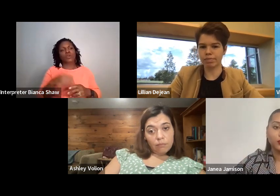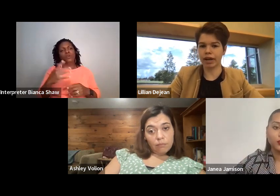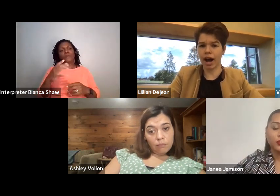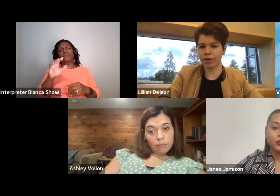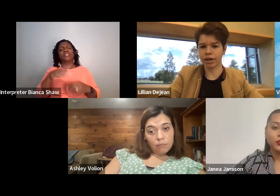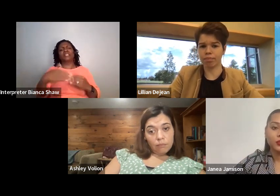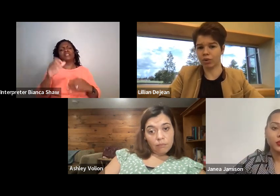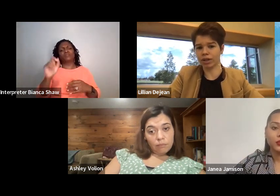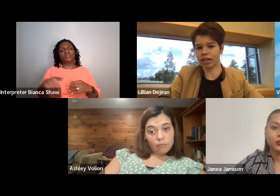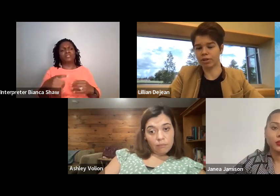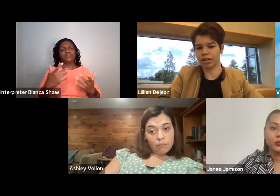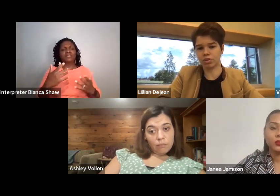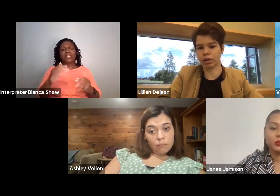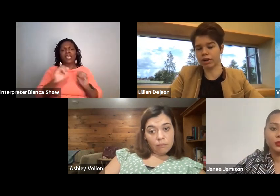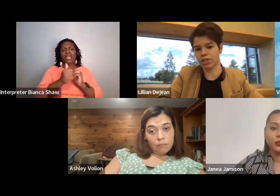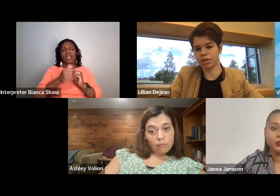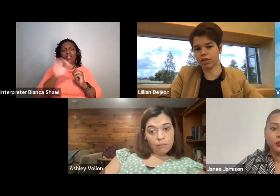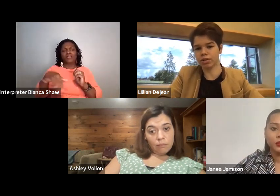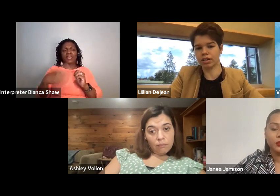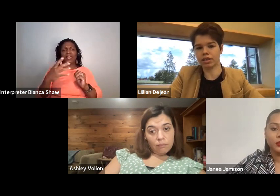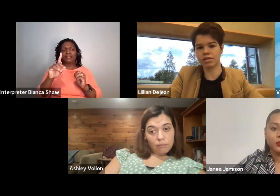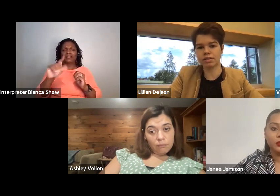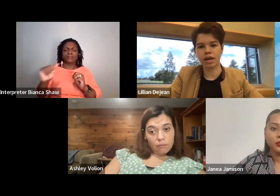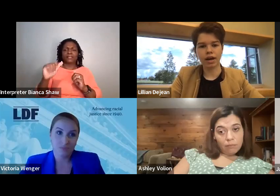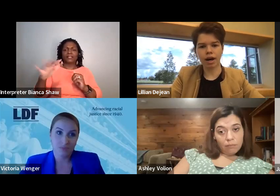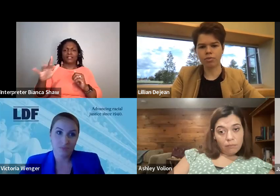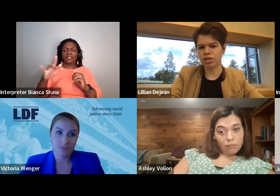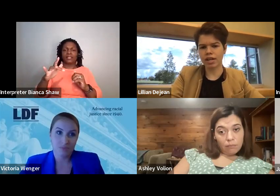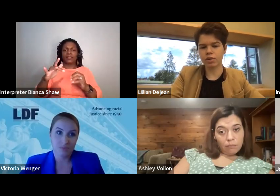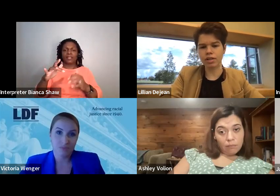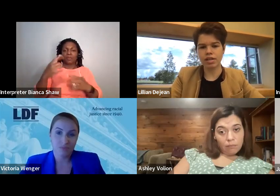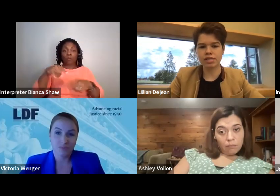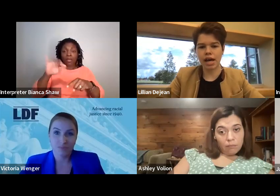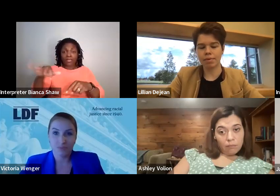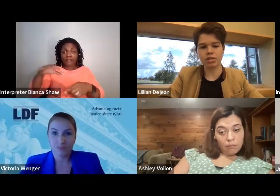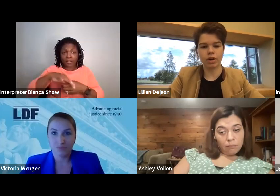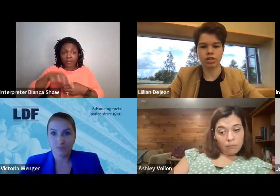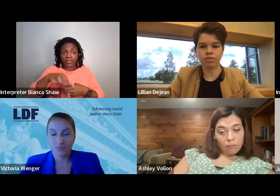Space by other minority communities or underserved communities. Janet, do you want to take a stab at this question?